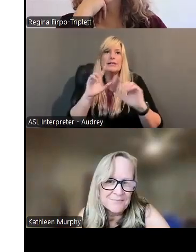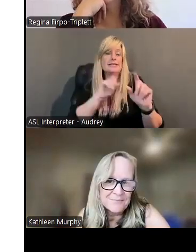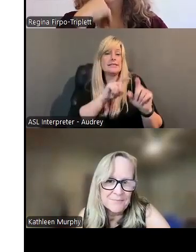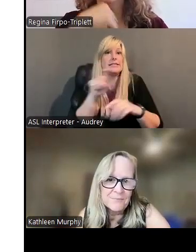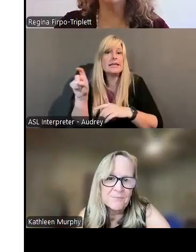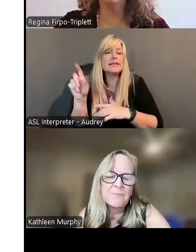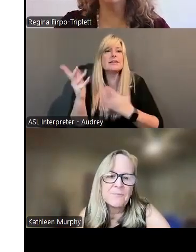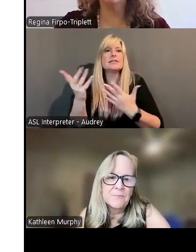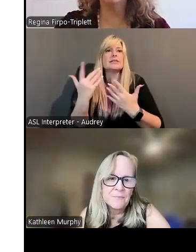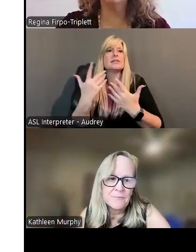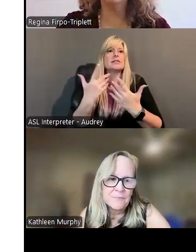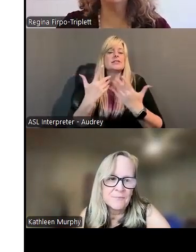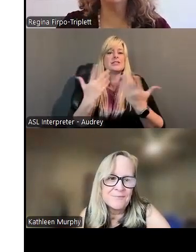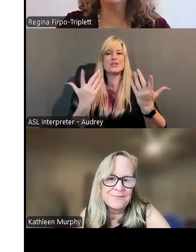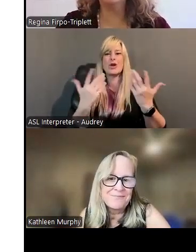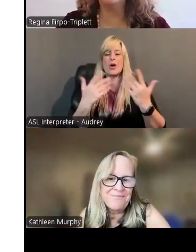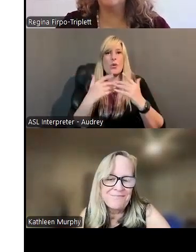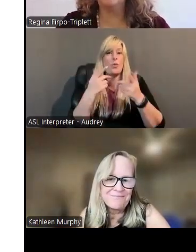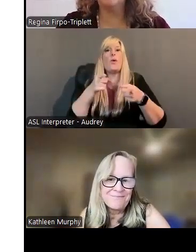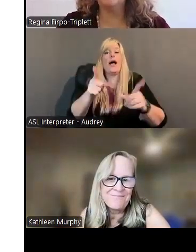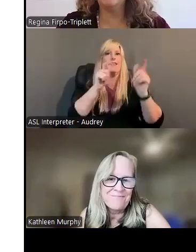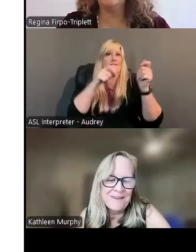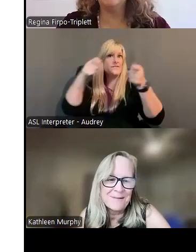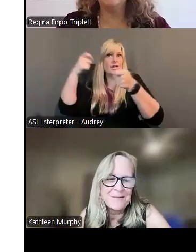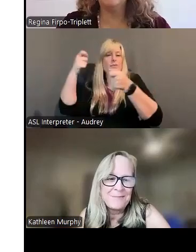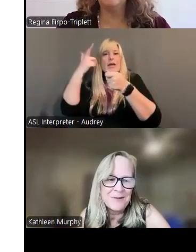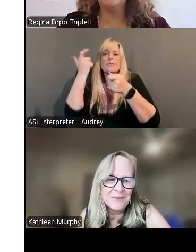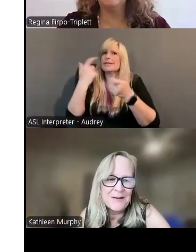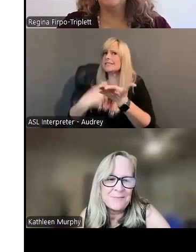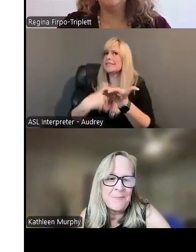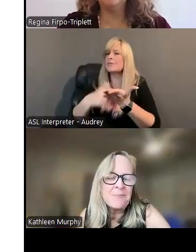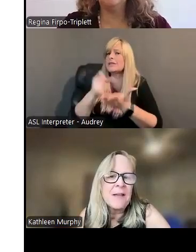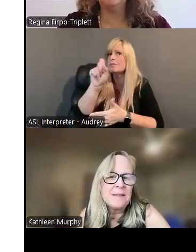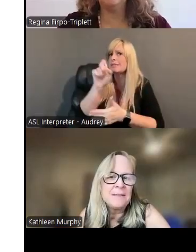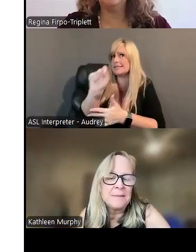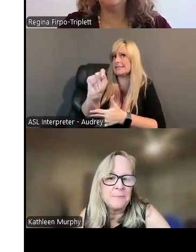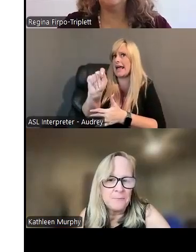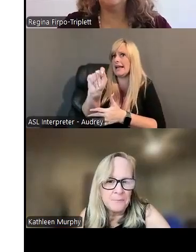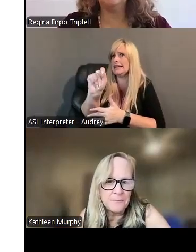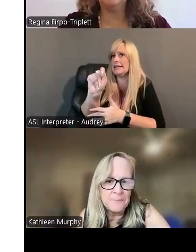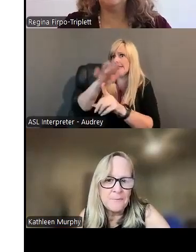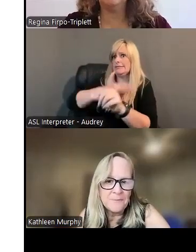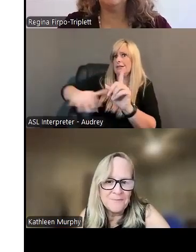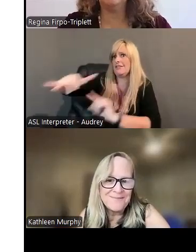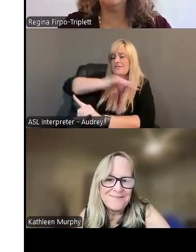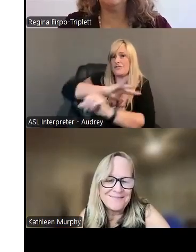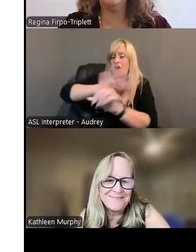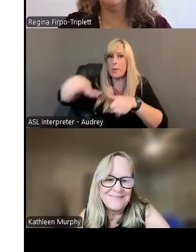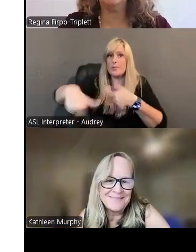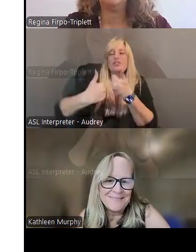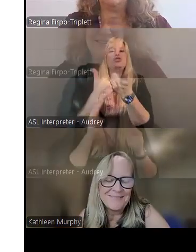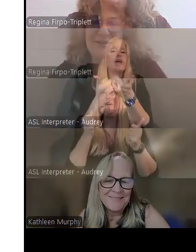while filming, because sets can sometimes be a challenging space to be accommodated in.